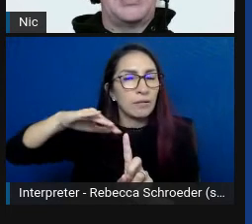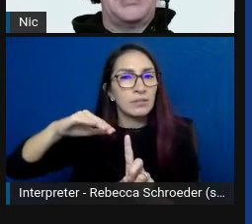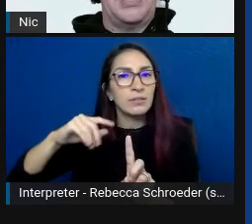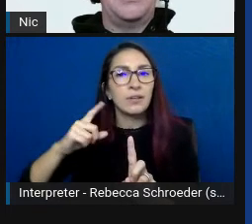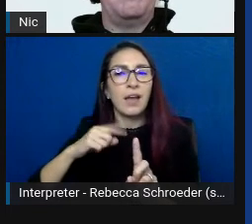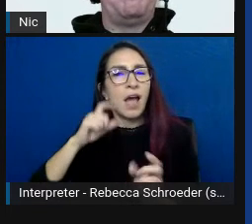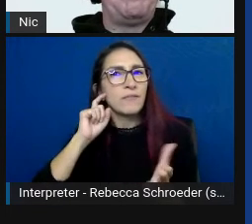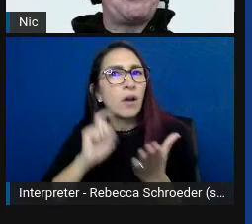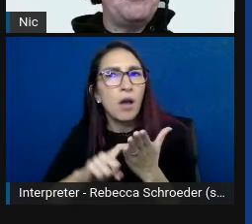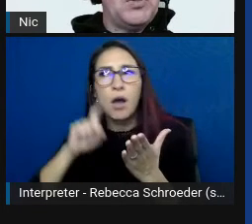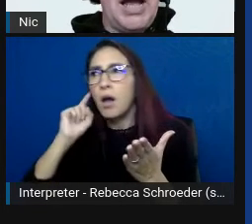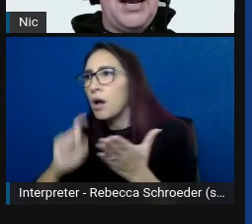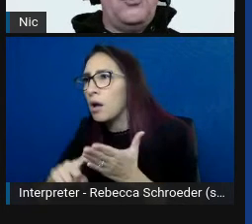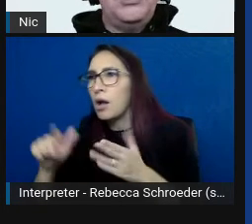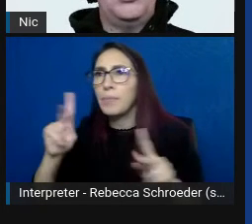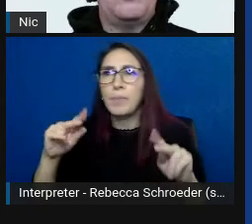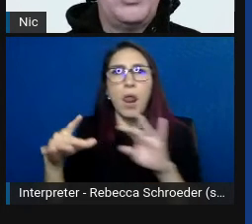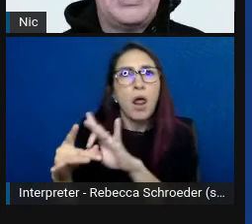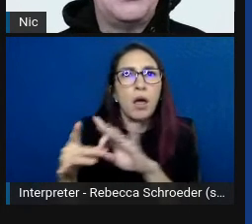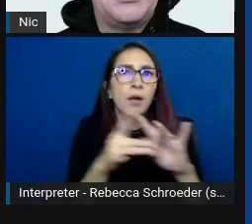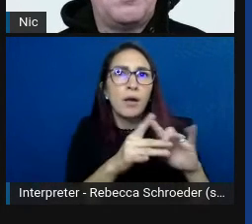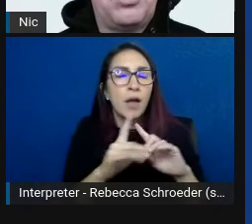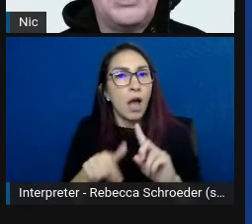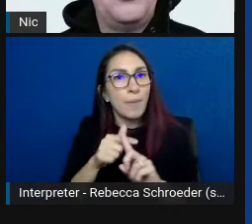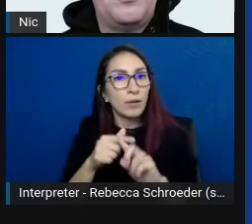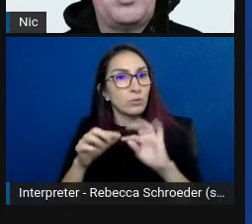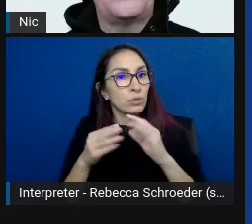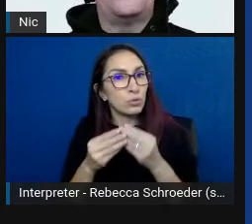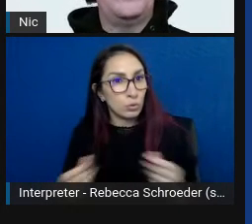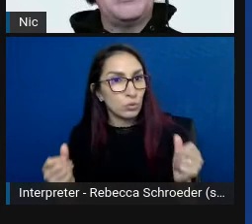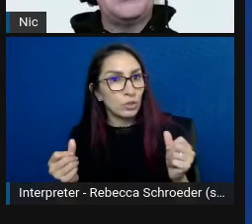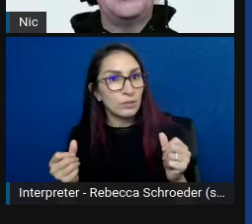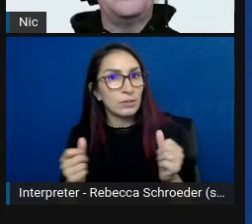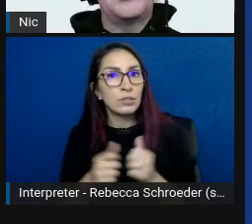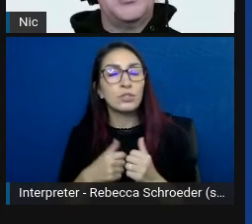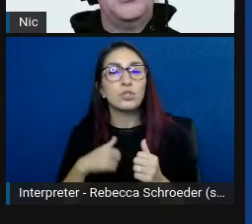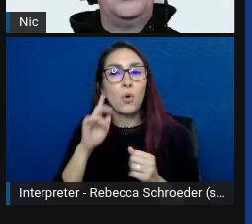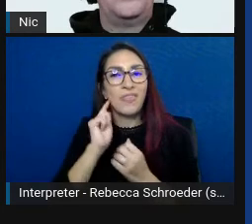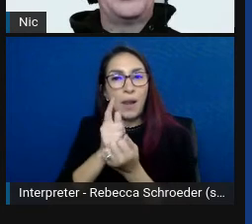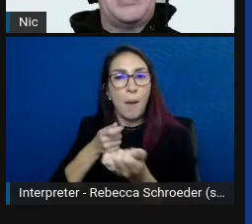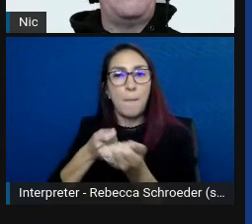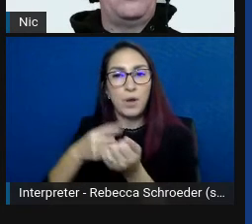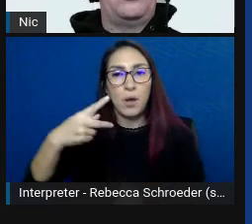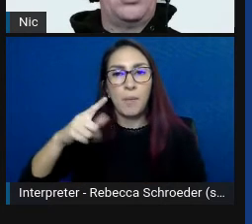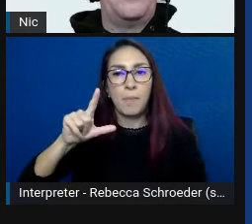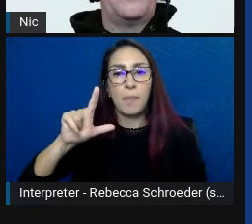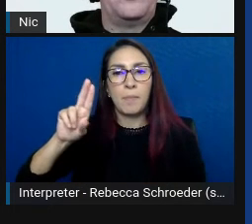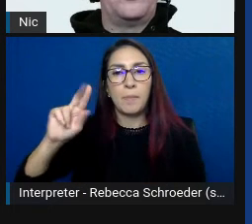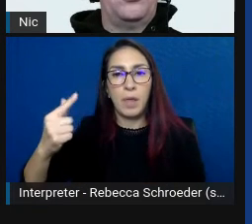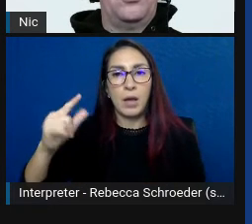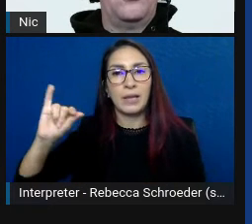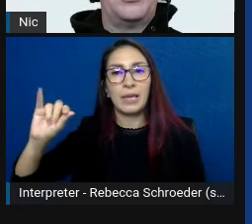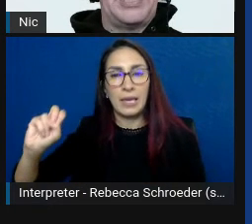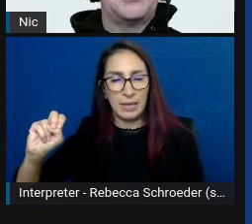and I really should point out that the plugin repository maintainers don't have a lot of control over that.